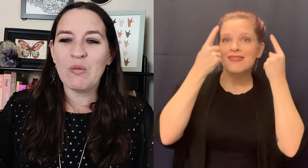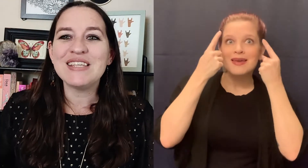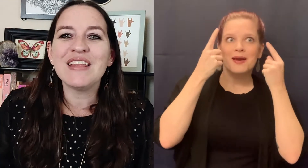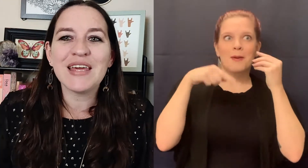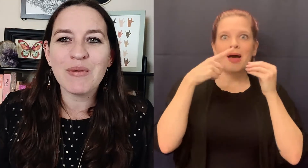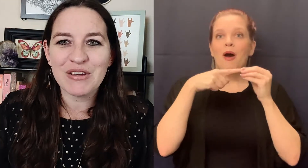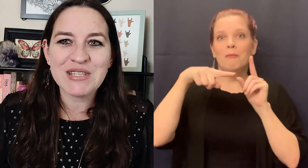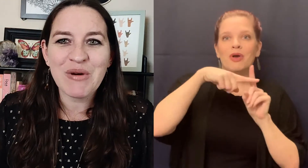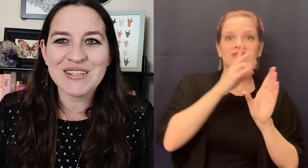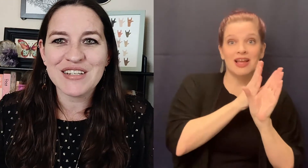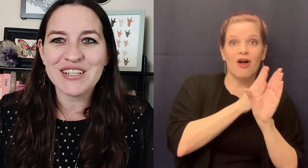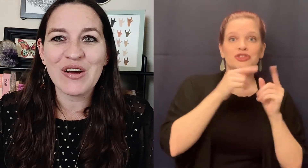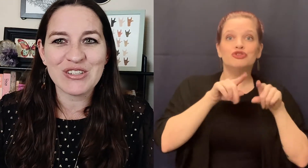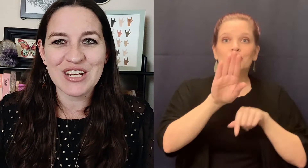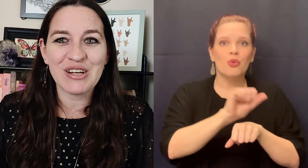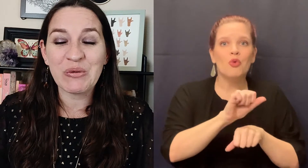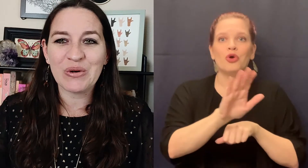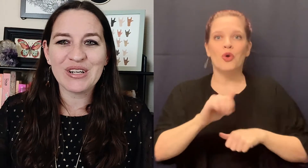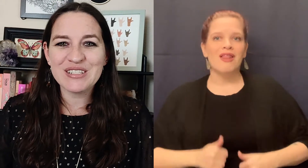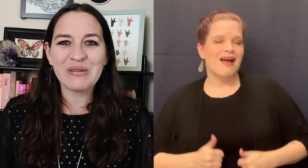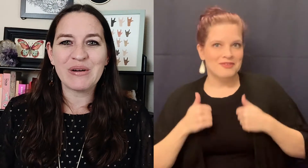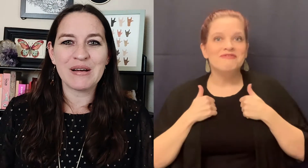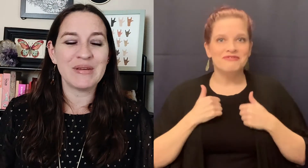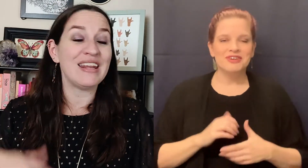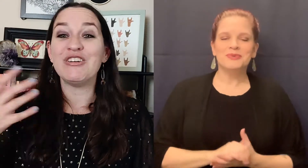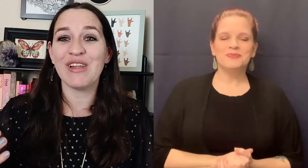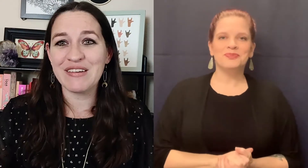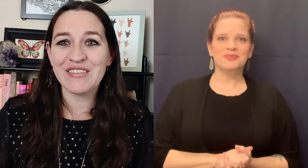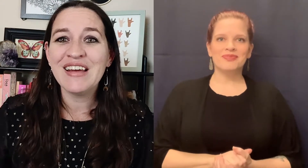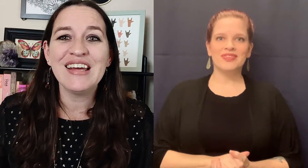ways to think about using positive psychology in your work so, and in your life.